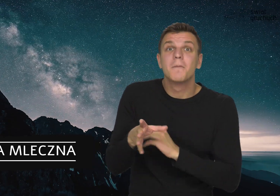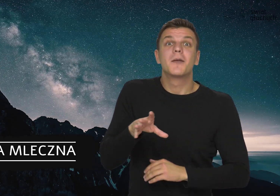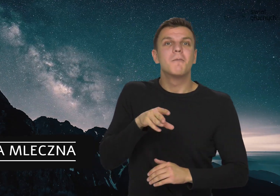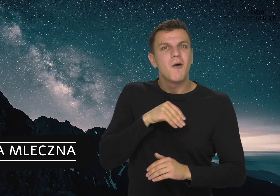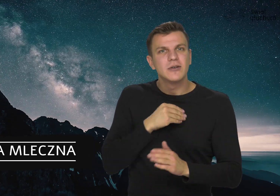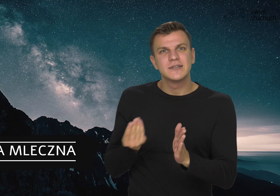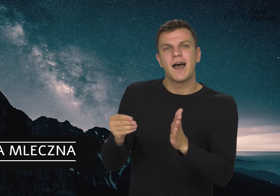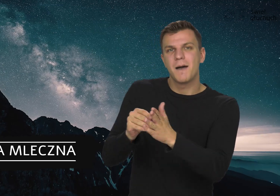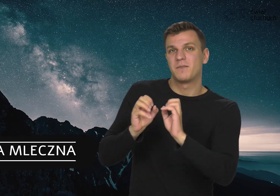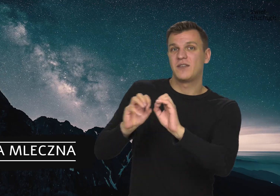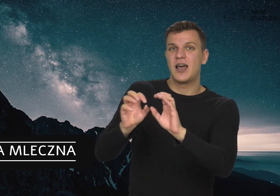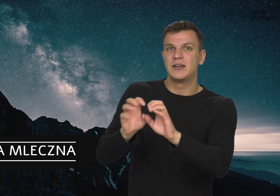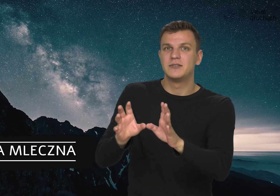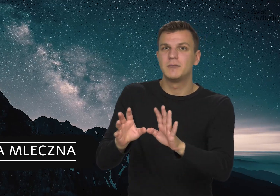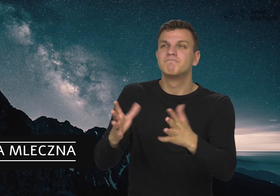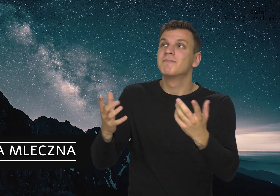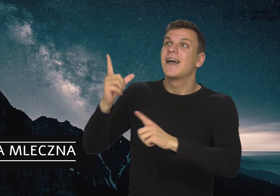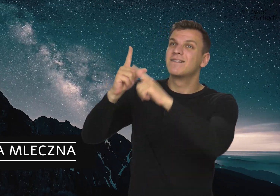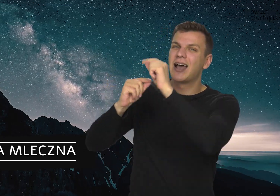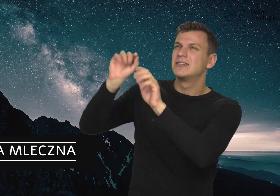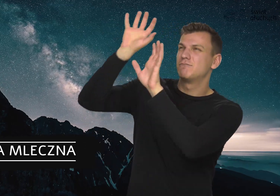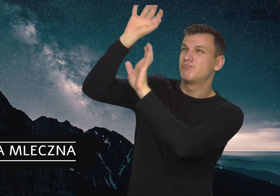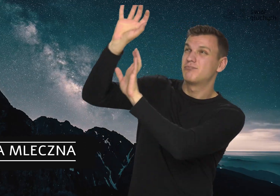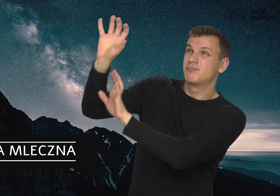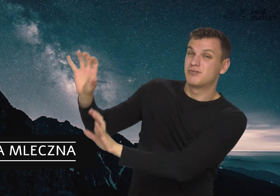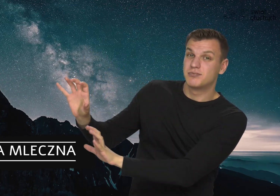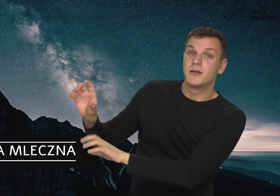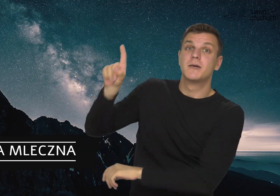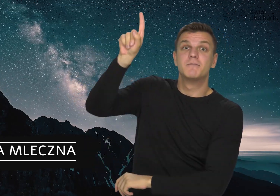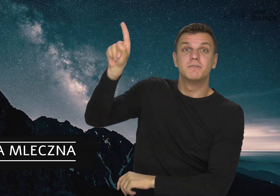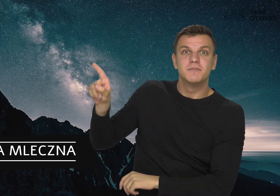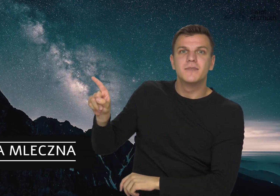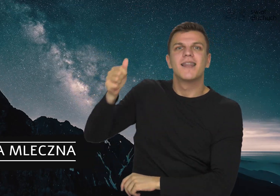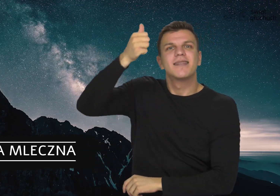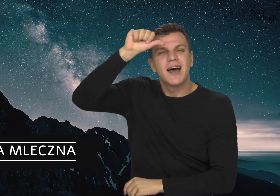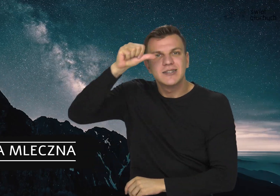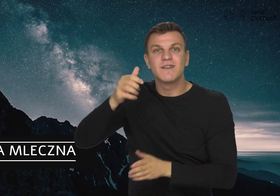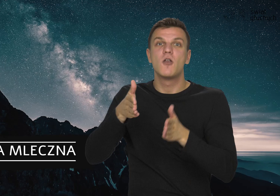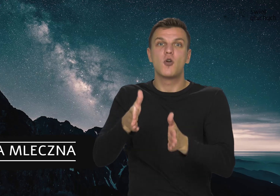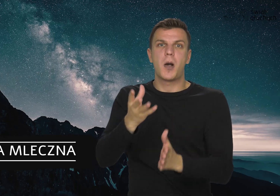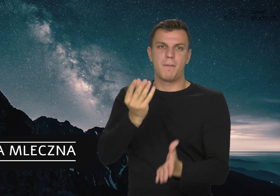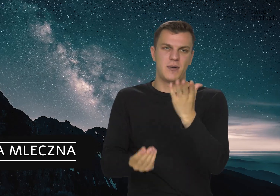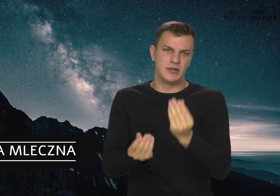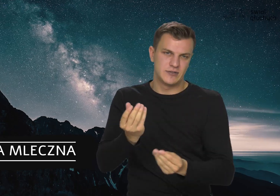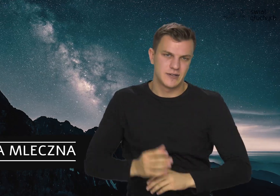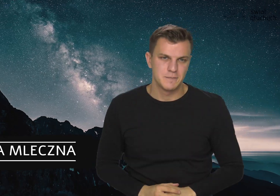so you can add an explanation STARS THEY NAME MILKY WAY.